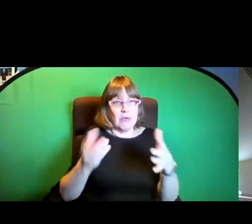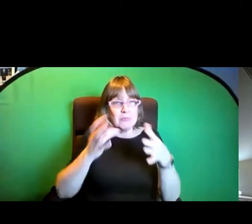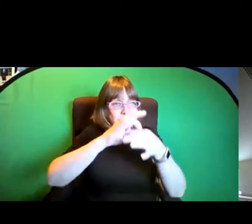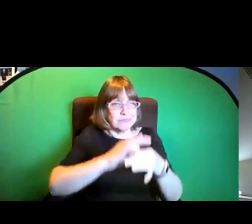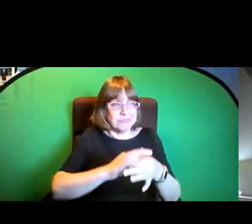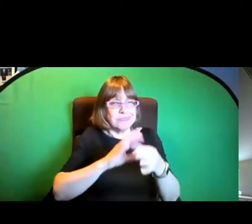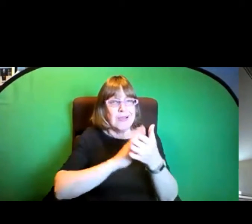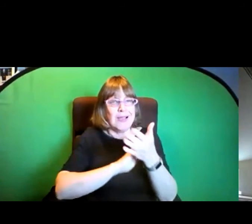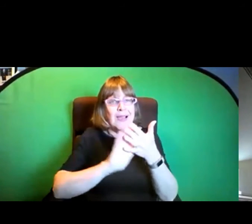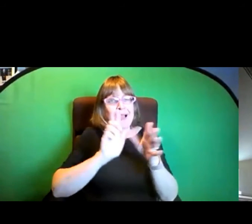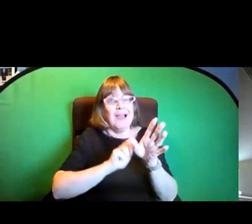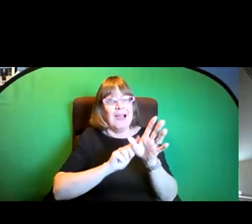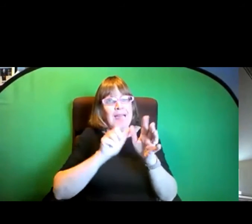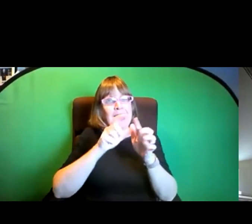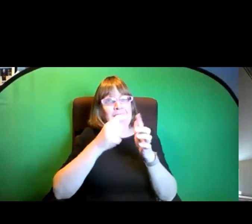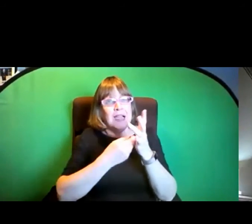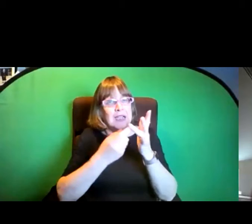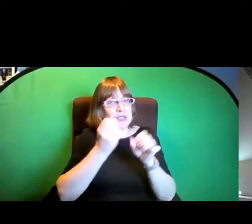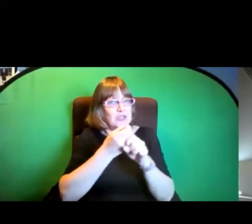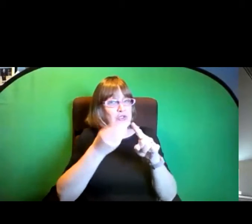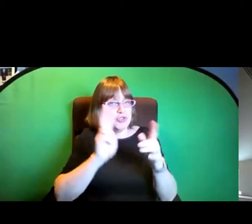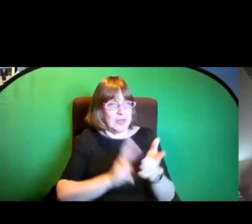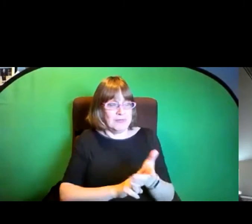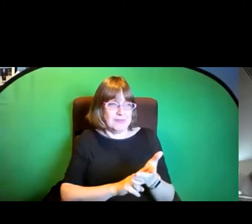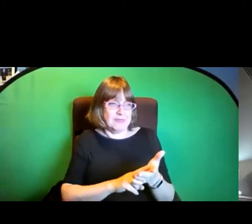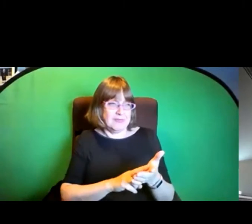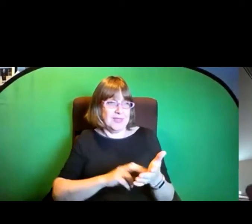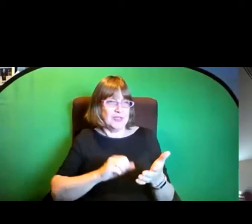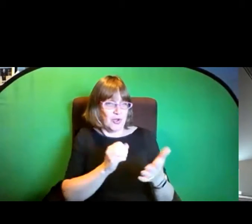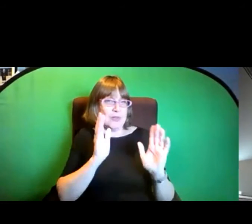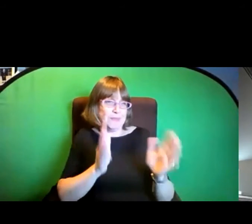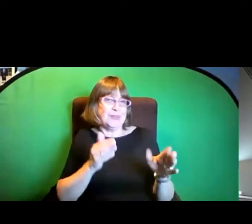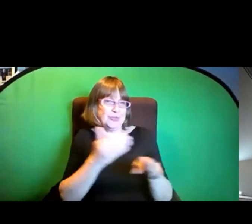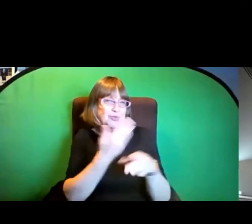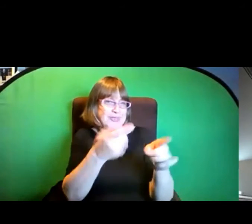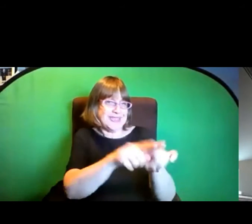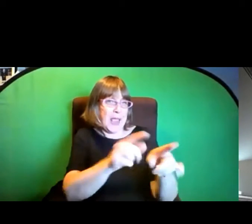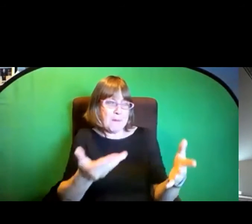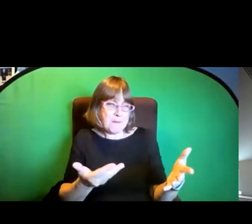and Scotland needs to be ahead of the game and so for example that means thinking about what to do